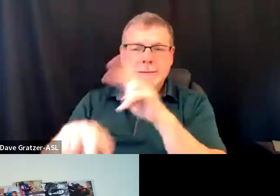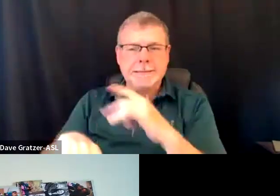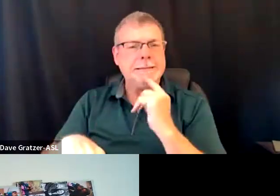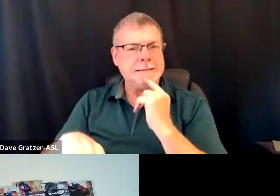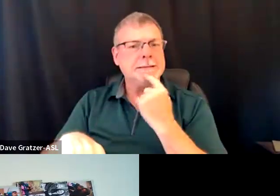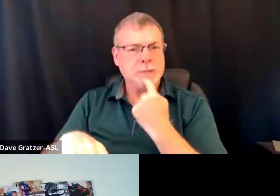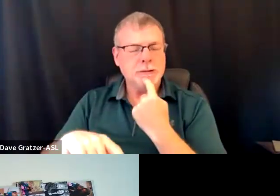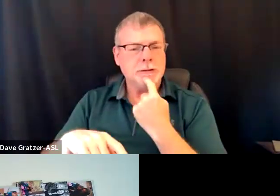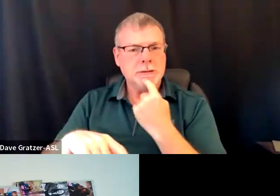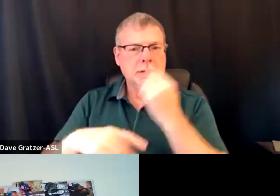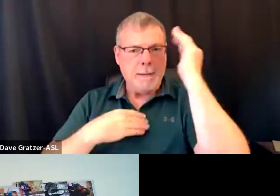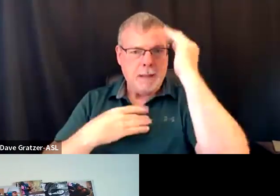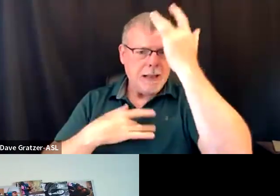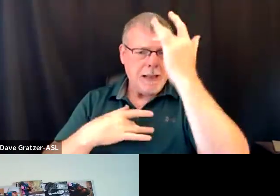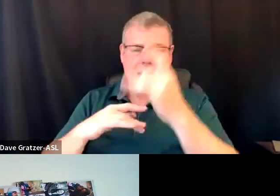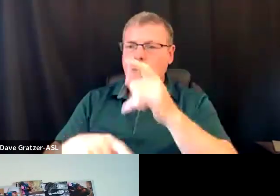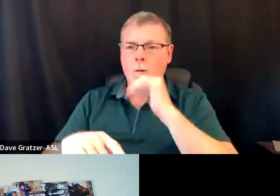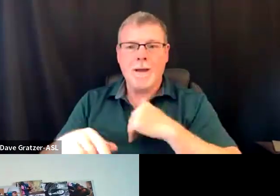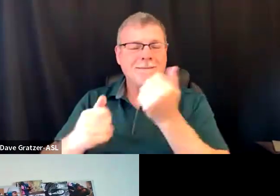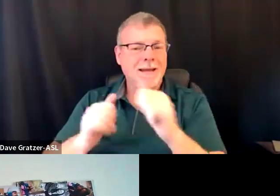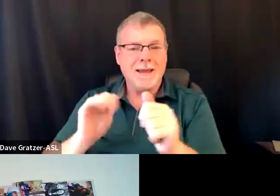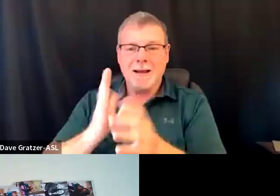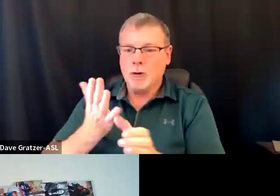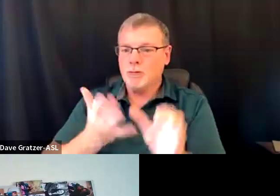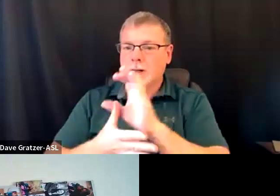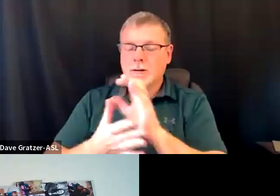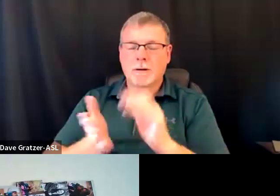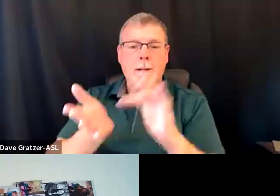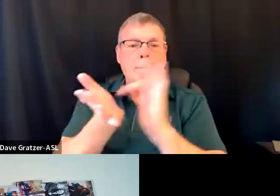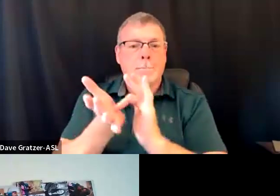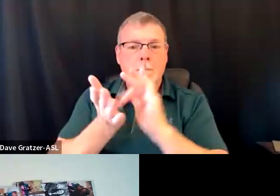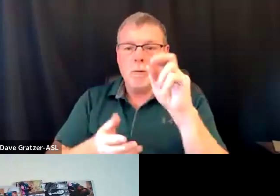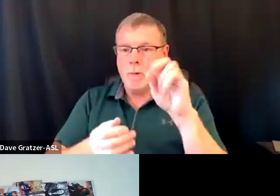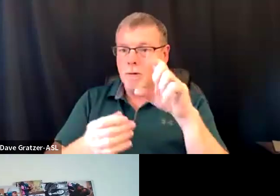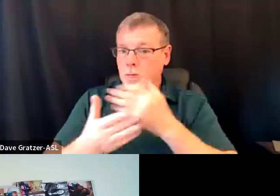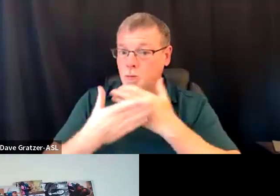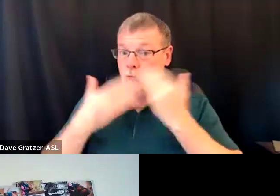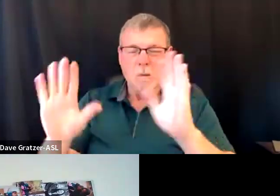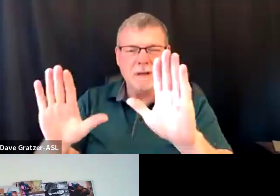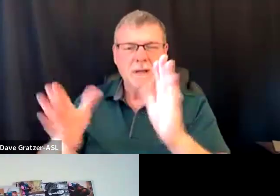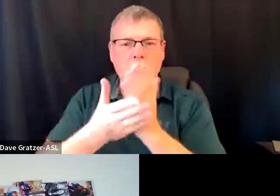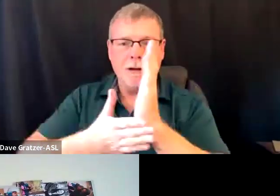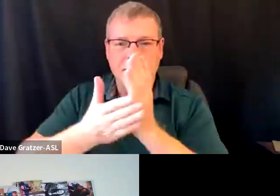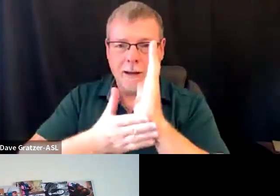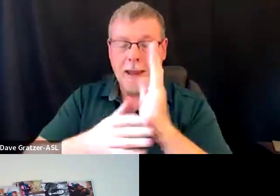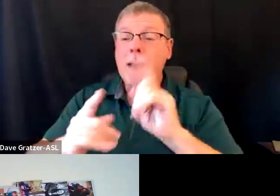you don't have any diagnostic criteria, you don't have any medical records, that's okay. And those outreach activities are fine,